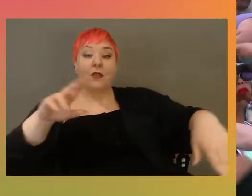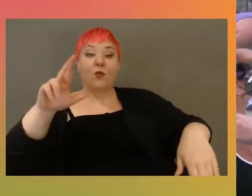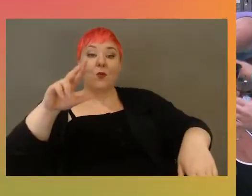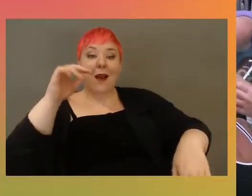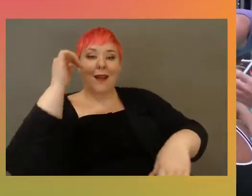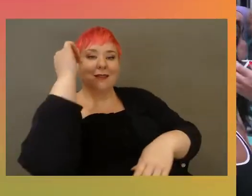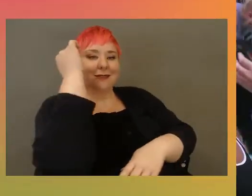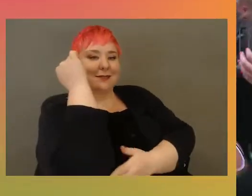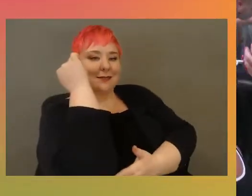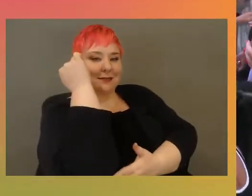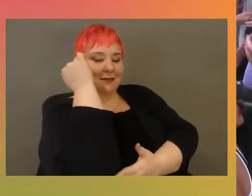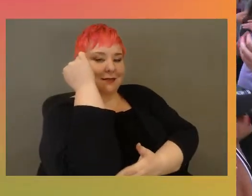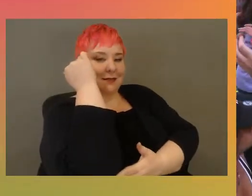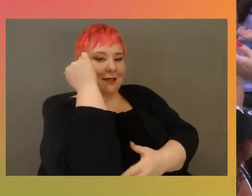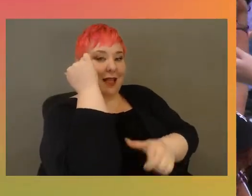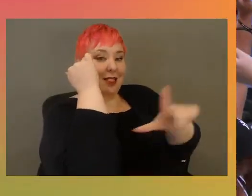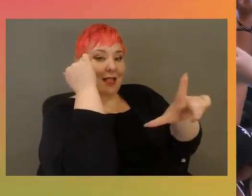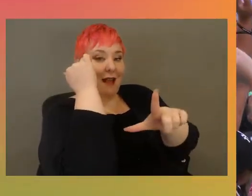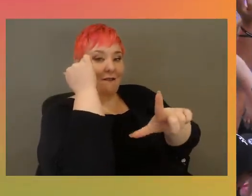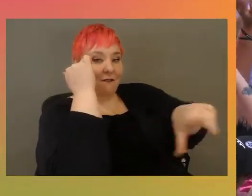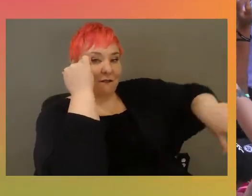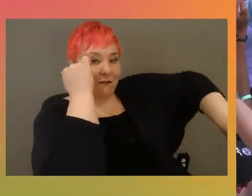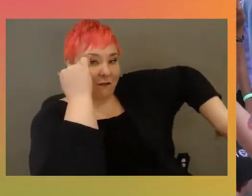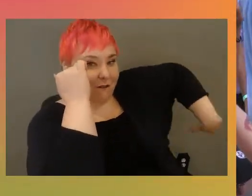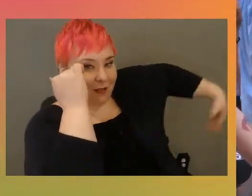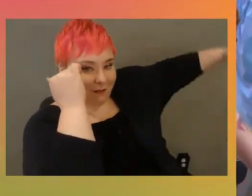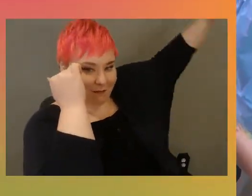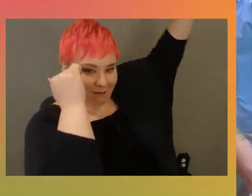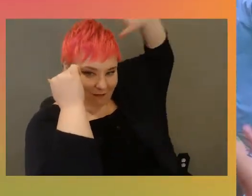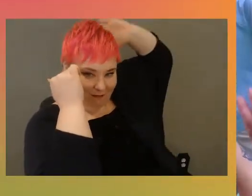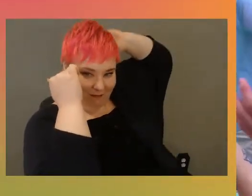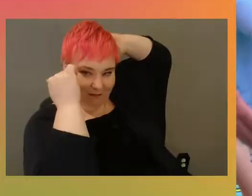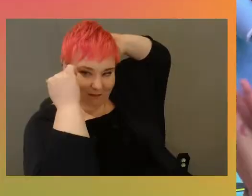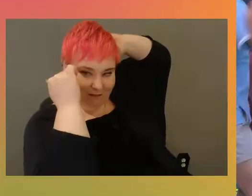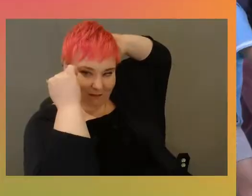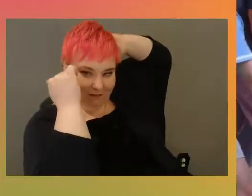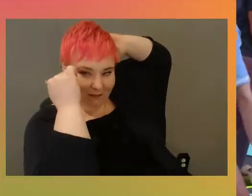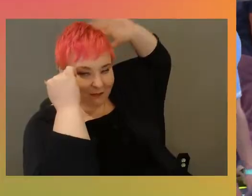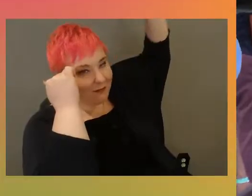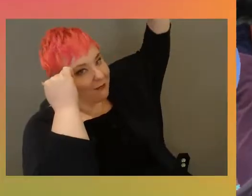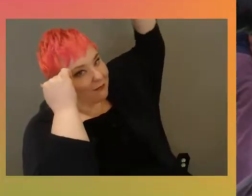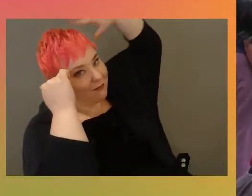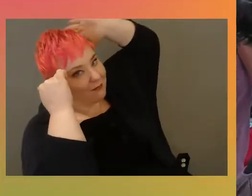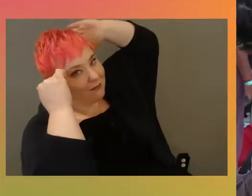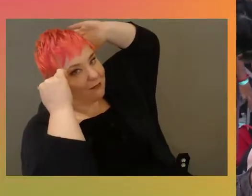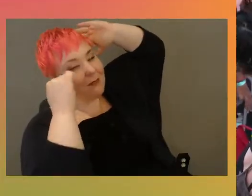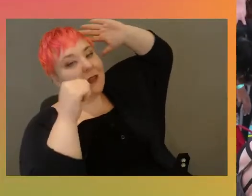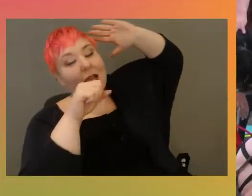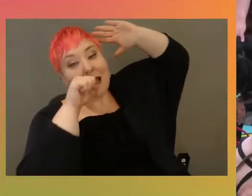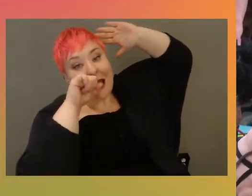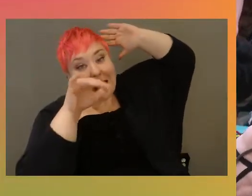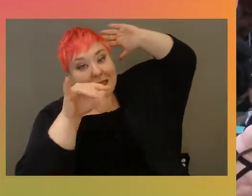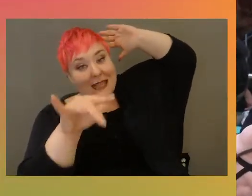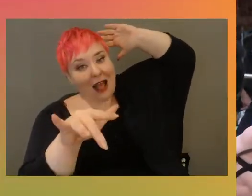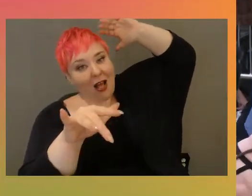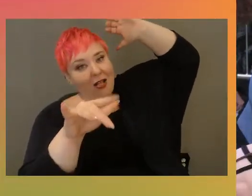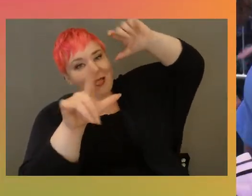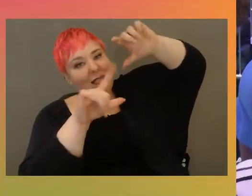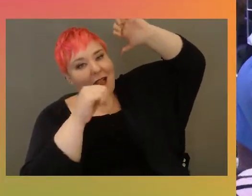LUNCH. INHALE, WARRIOR TWO. EXHALE, RIGHT ELBOW ON THE